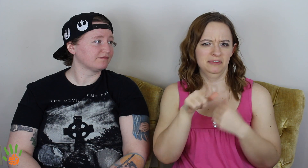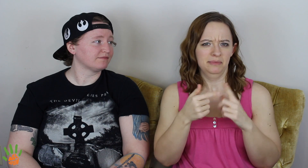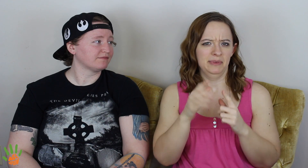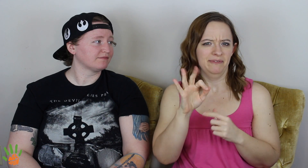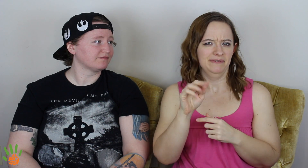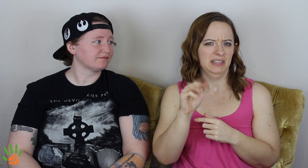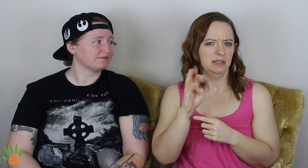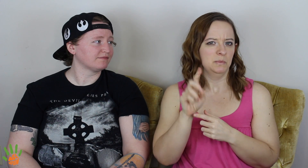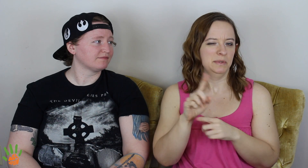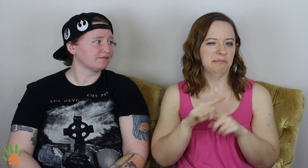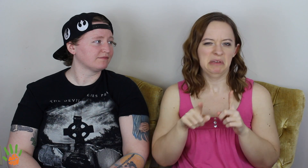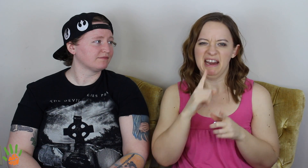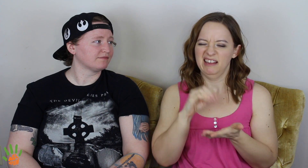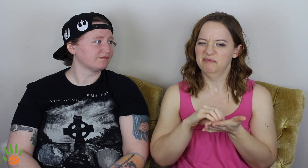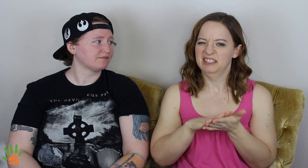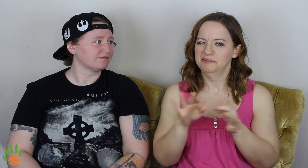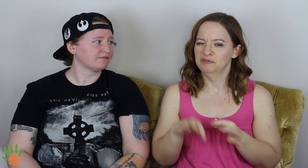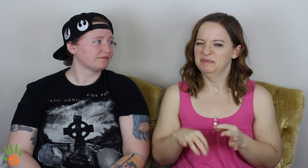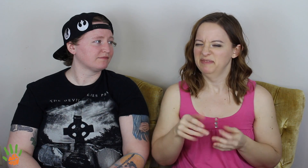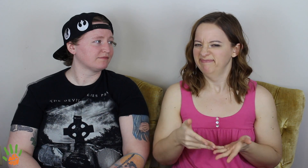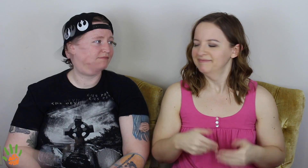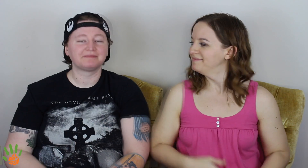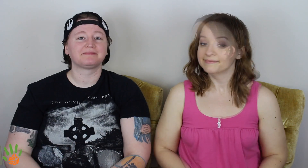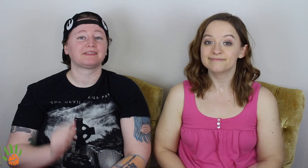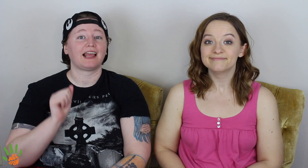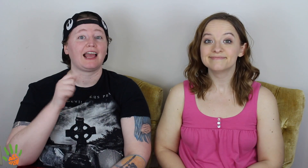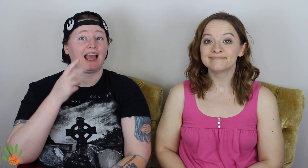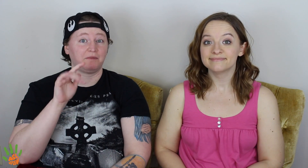I'm not sure about Fanwood though, but I can put that down in the description.